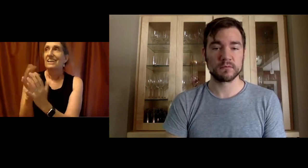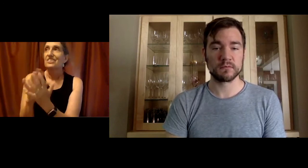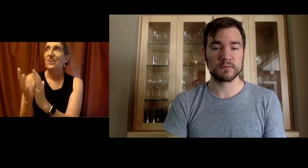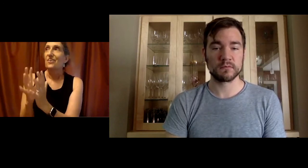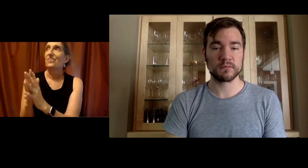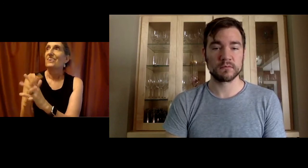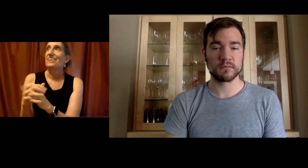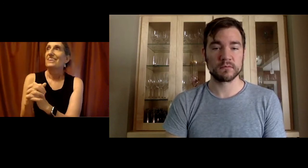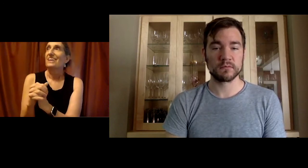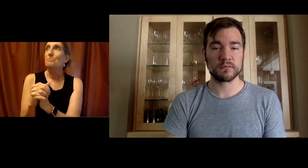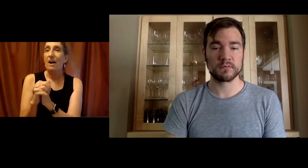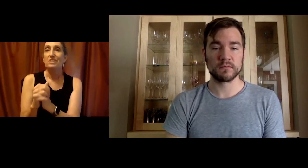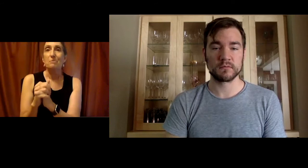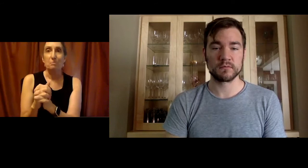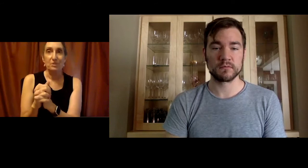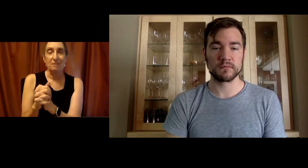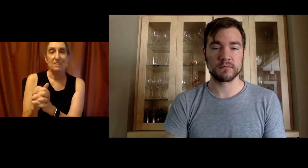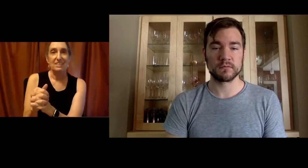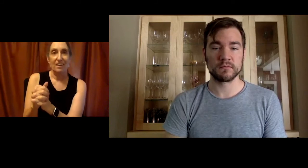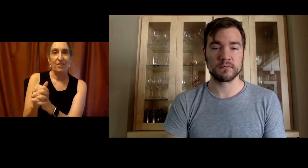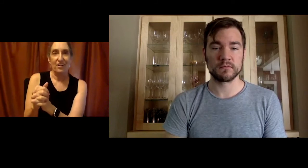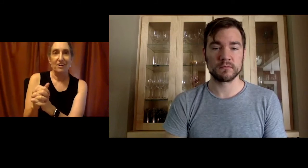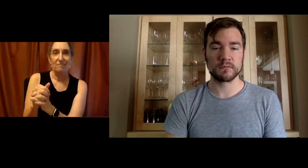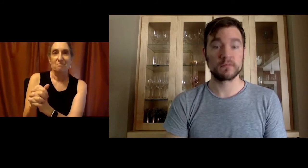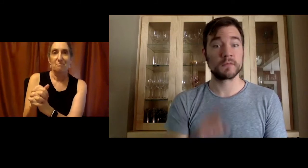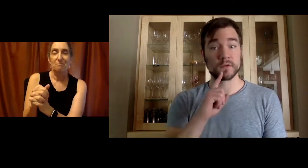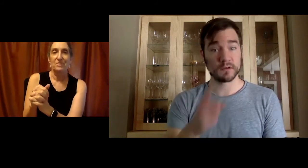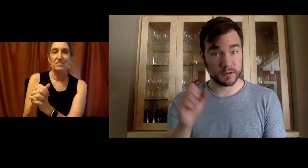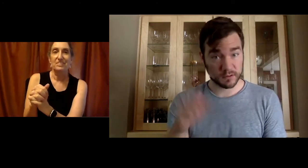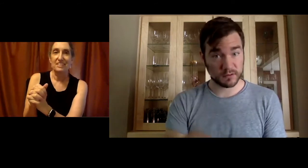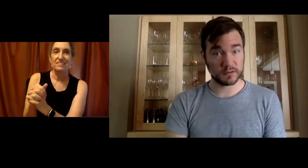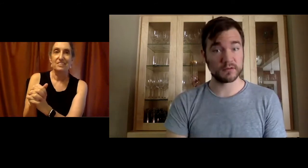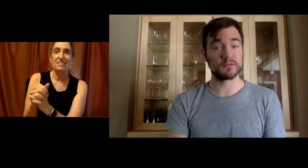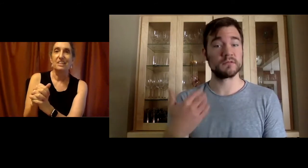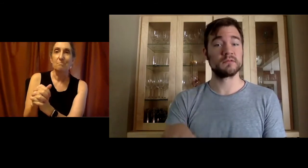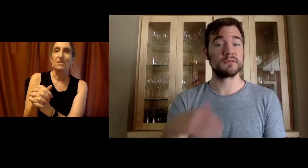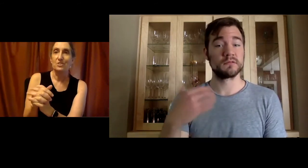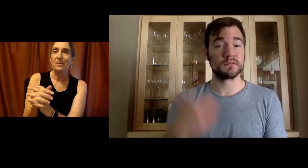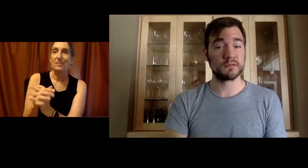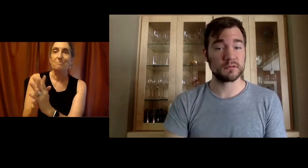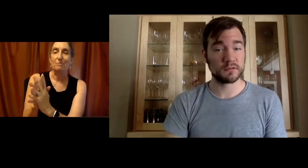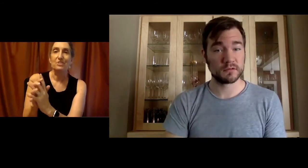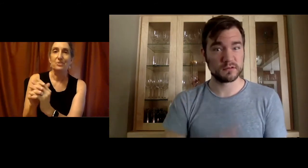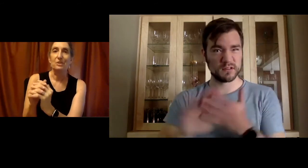And so it's possible to put something together. It just needs, you just need an administrator to be able to do it,